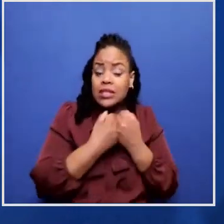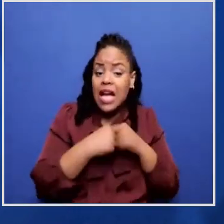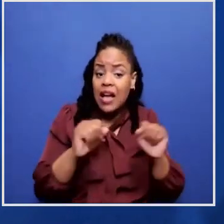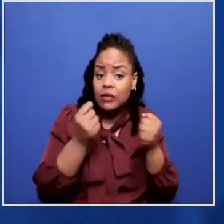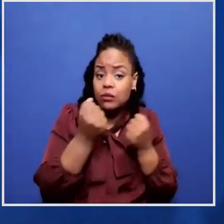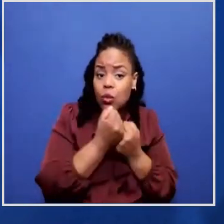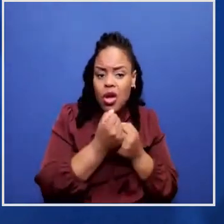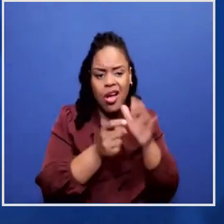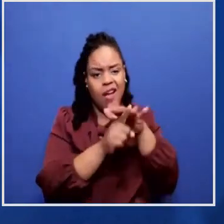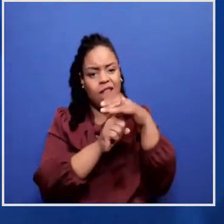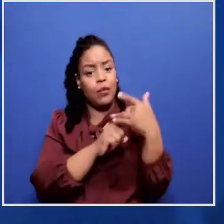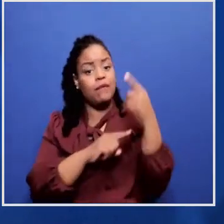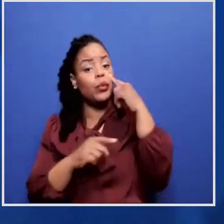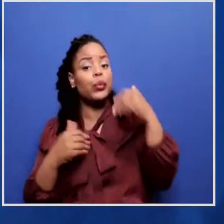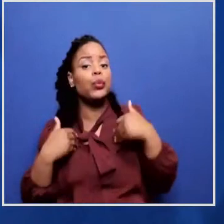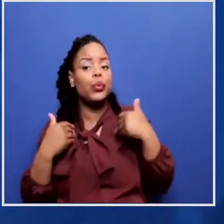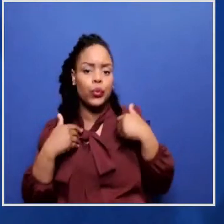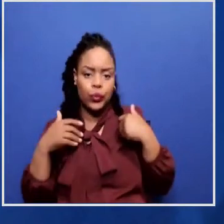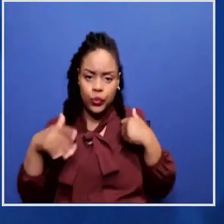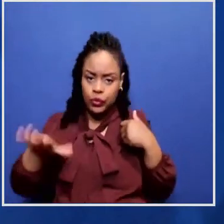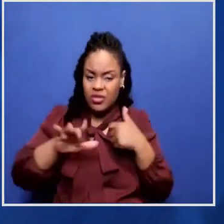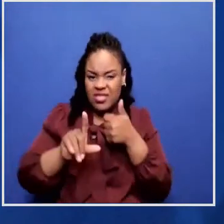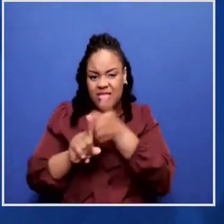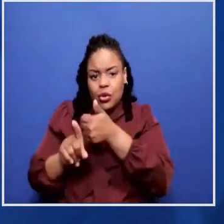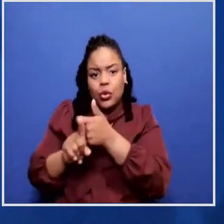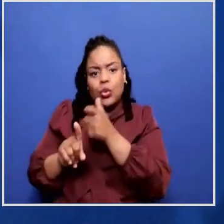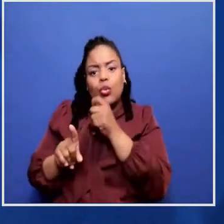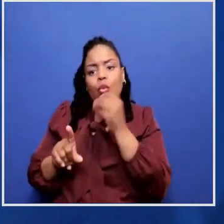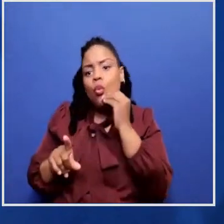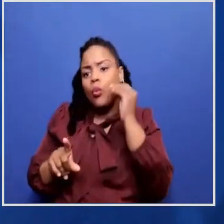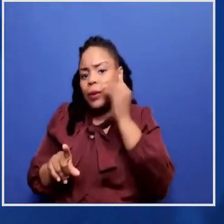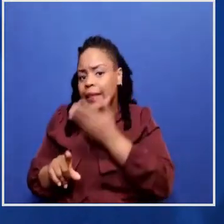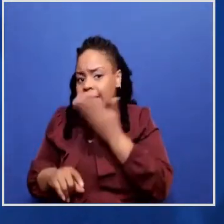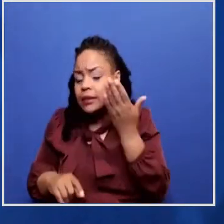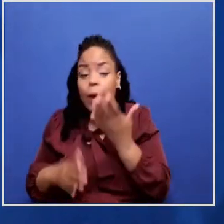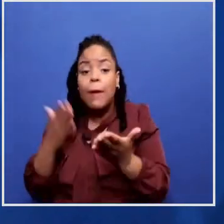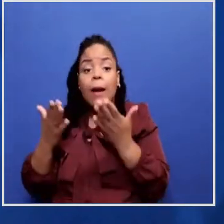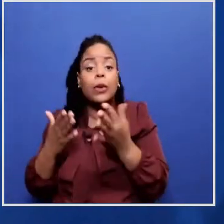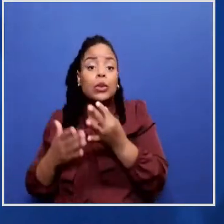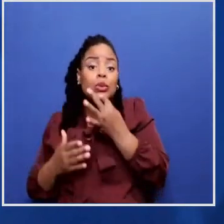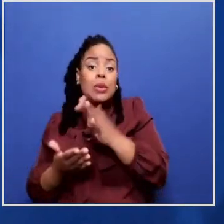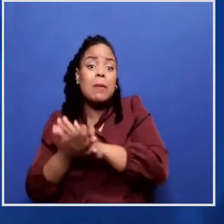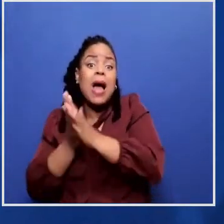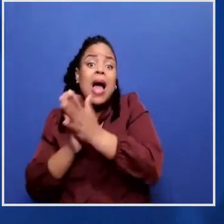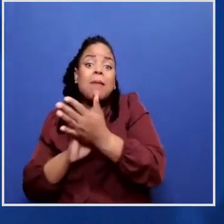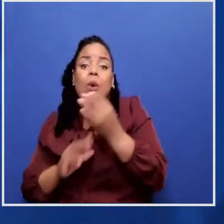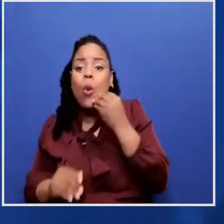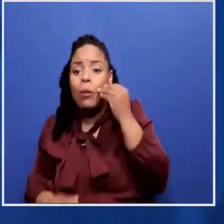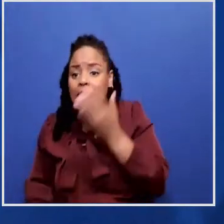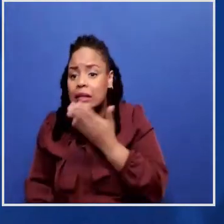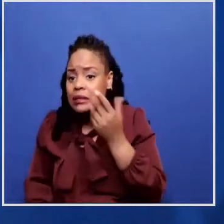ENVIRONMENT. FOR YOUTH, WHO ARE EXPERIENCING HOMELESSNESS, OR THOSE WHO ARE